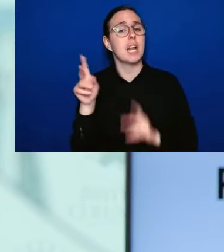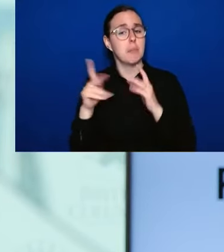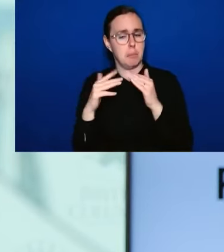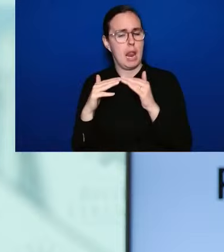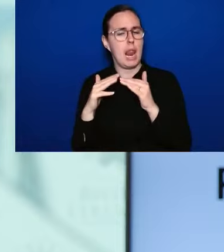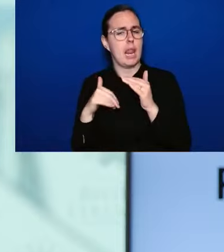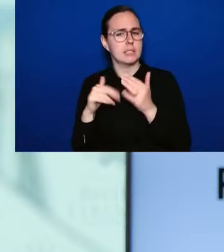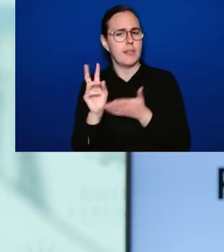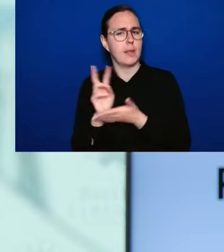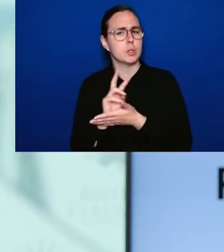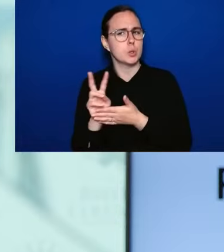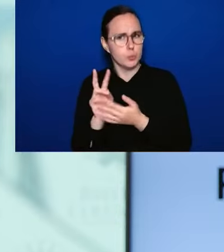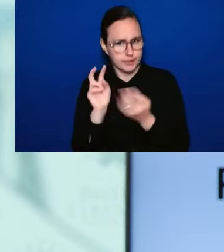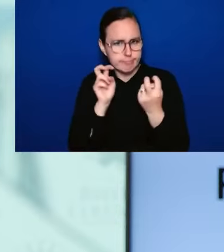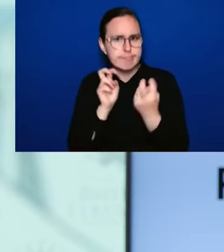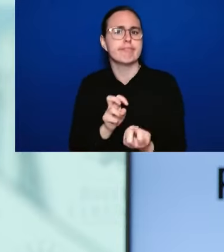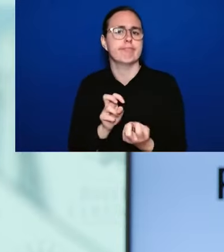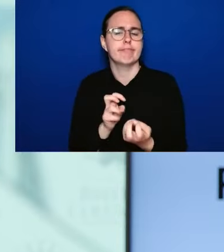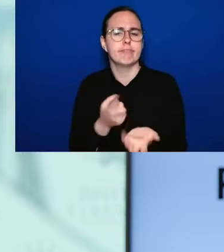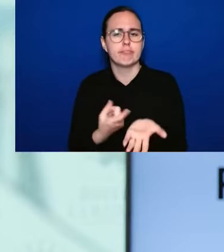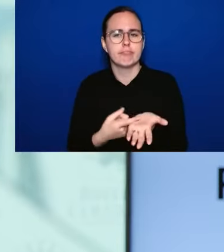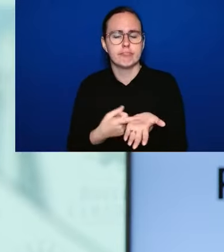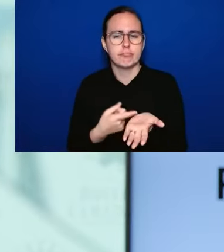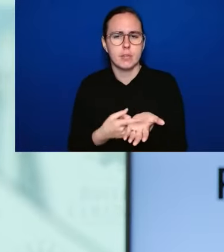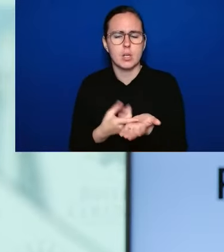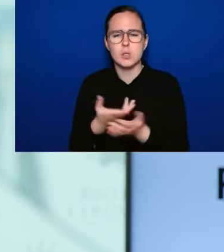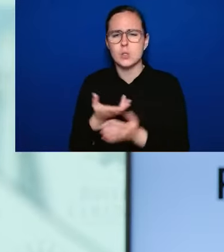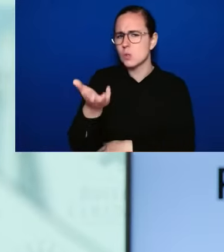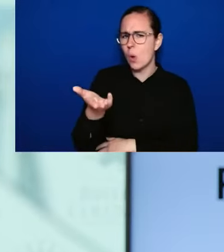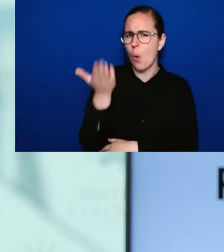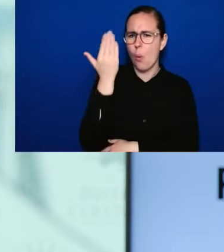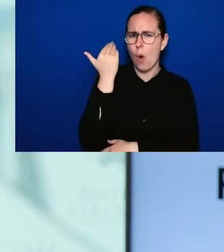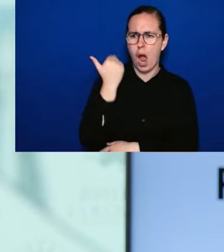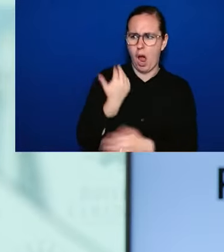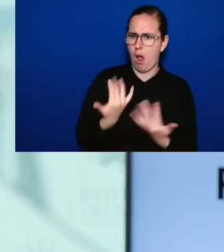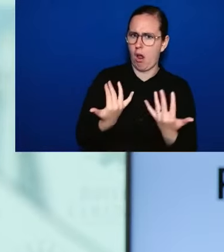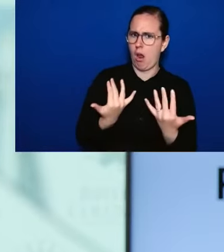what is the reason for these growing wait times and is the